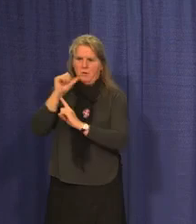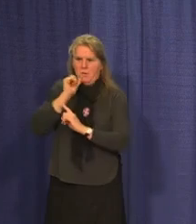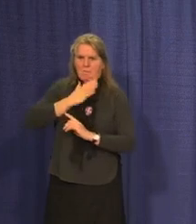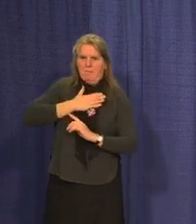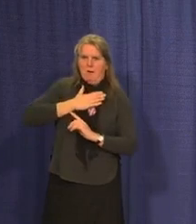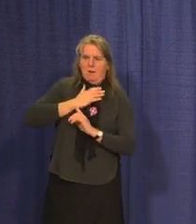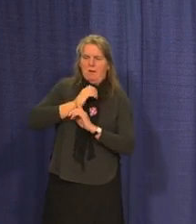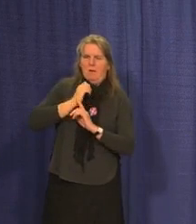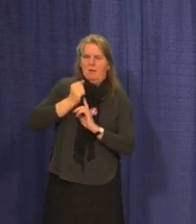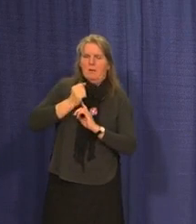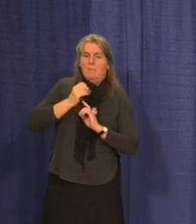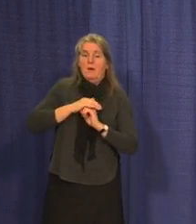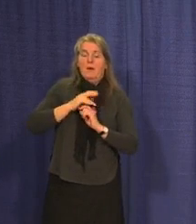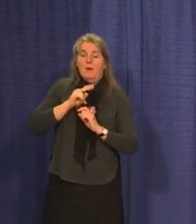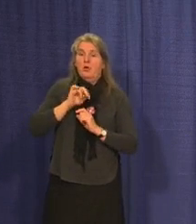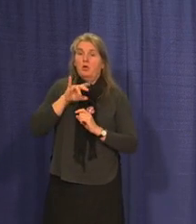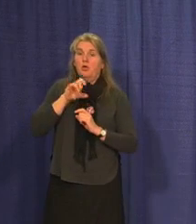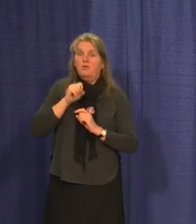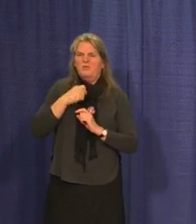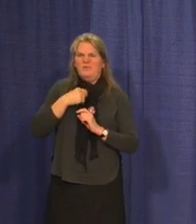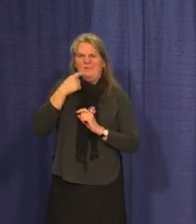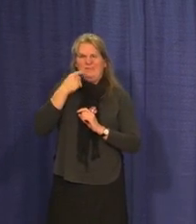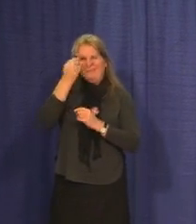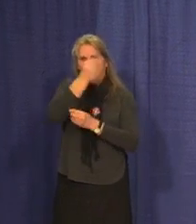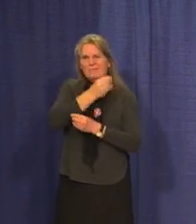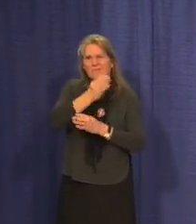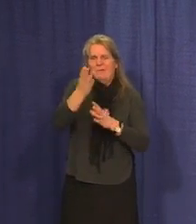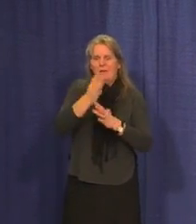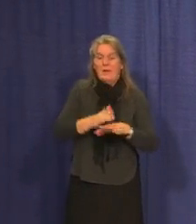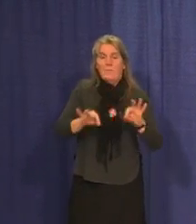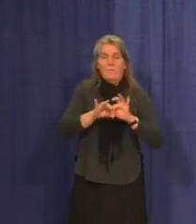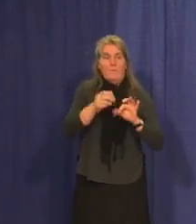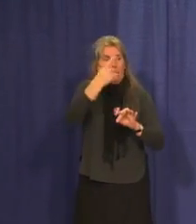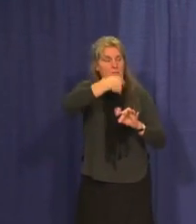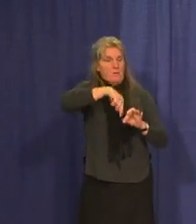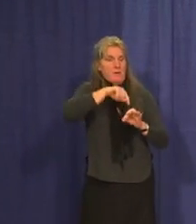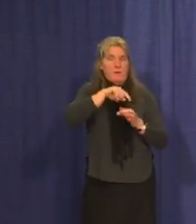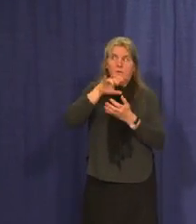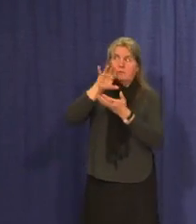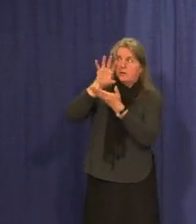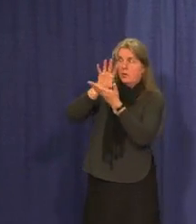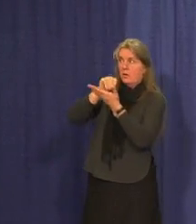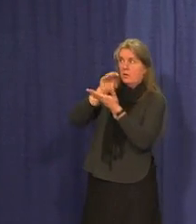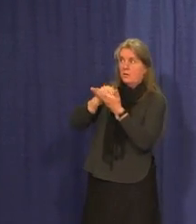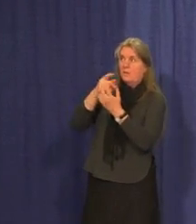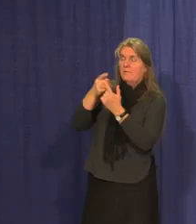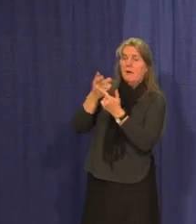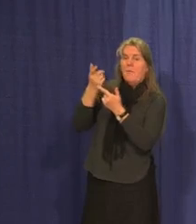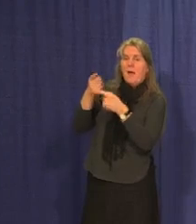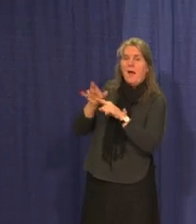But as I alluded to in in my notes, it is important for us to